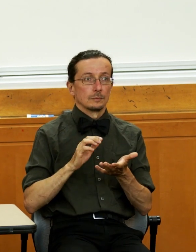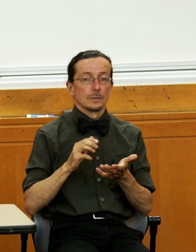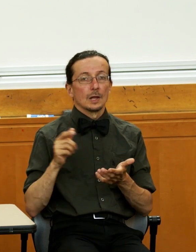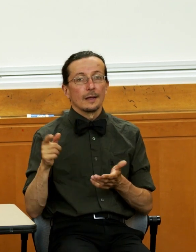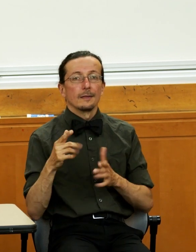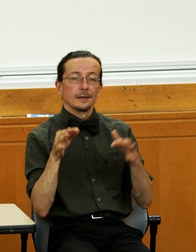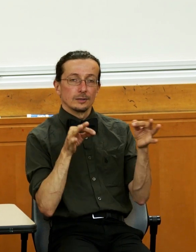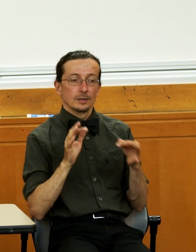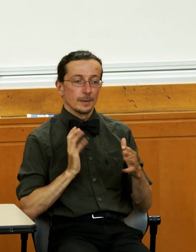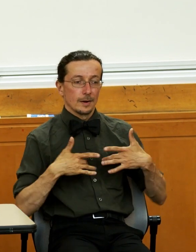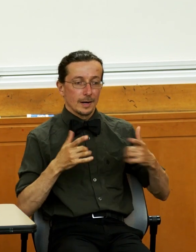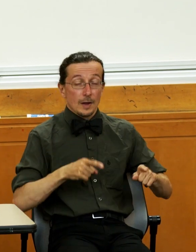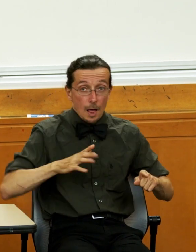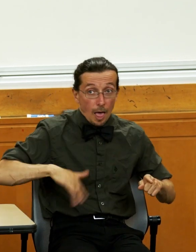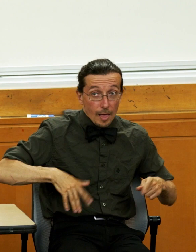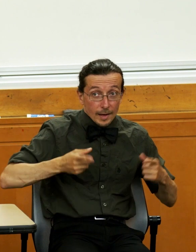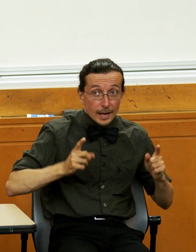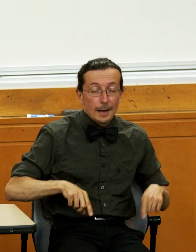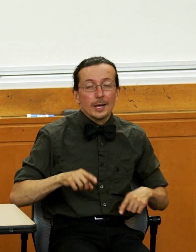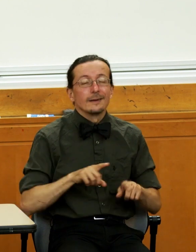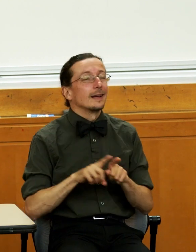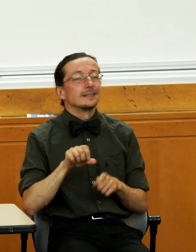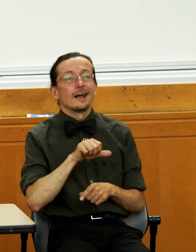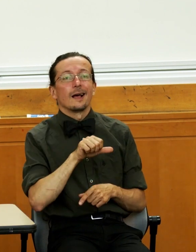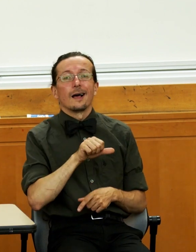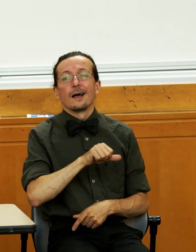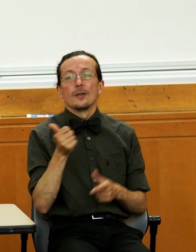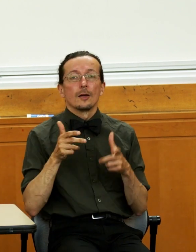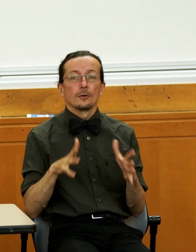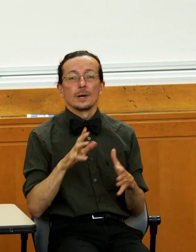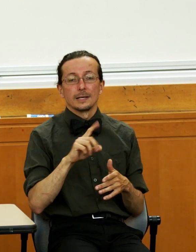which had not even occurred yet, as yet another co-optation of Disability Justice.